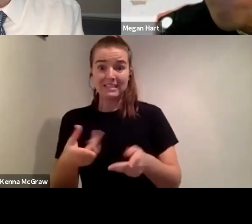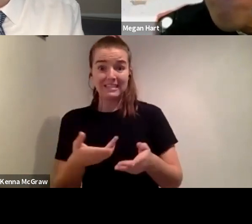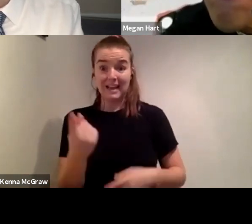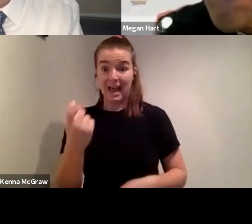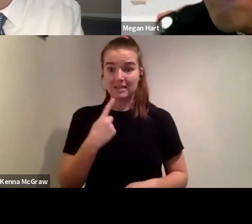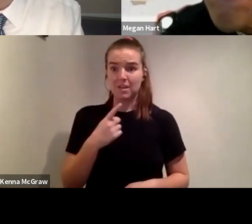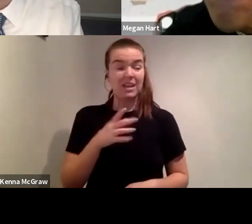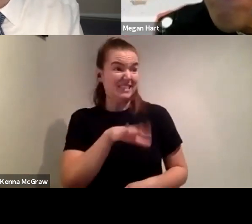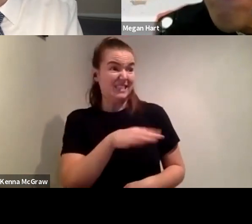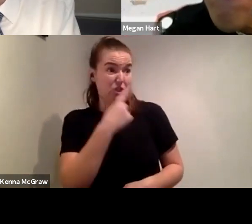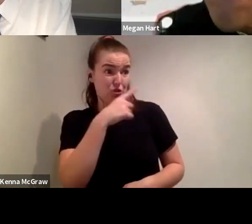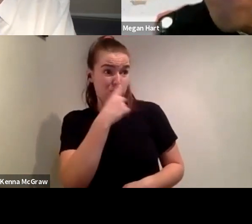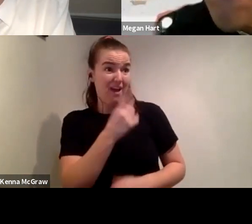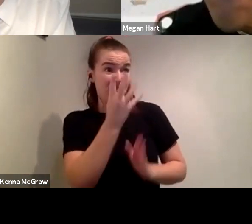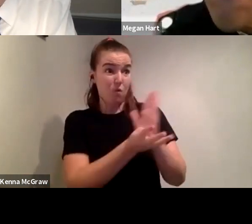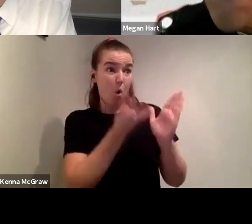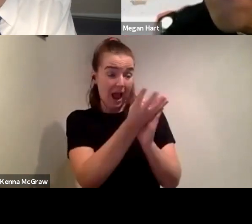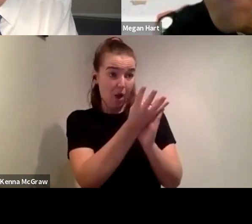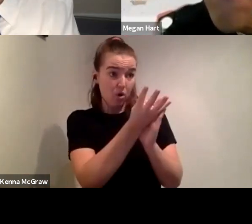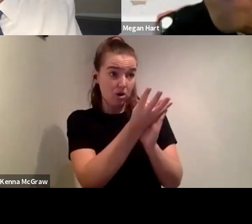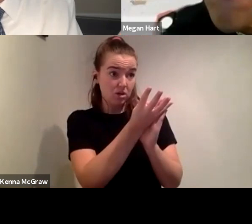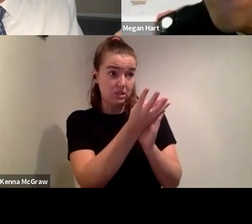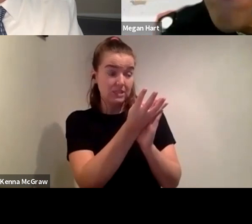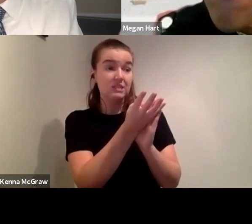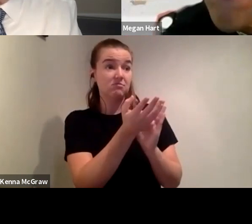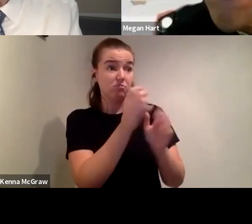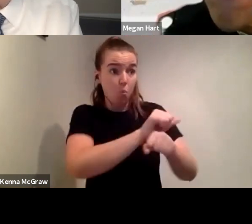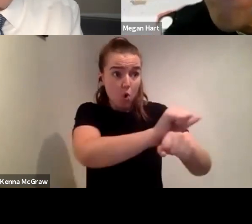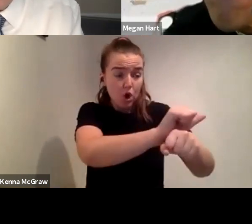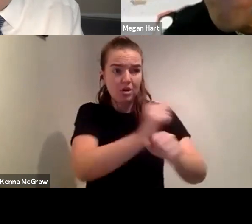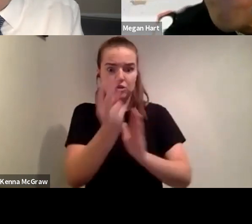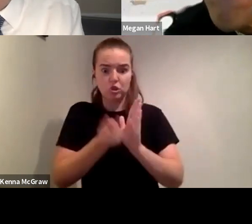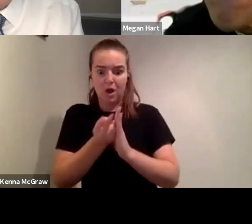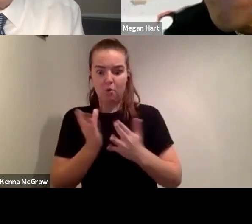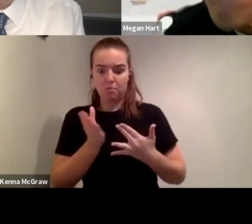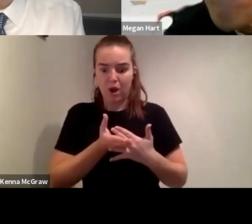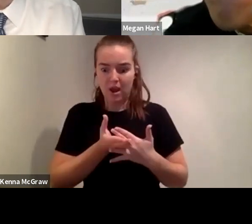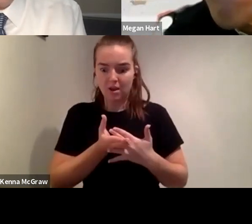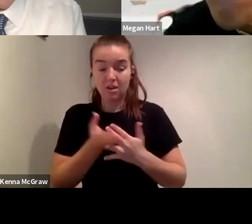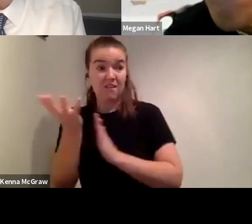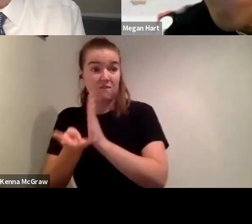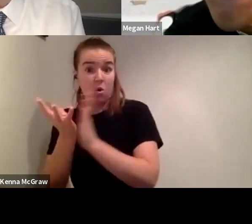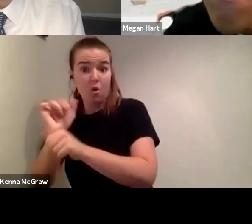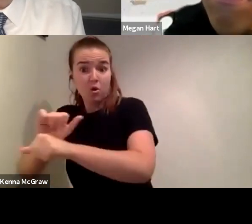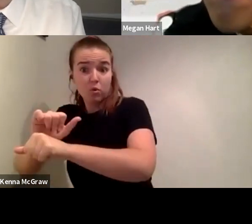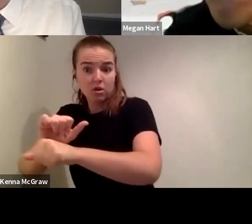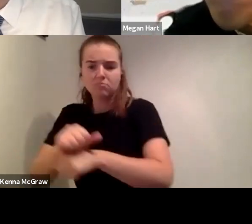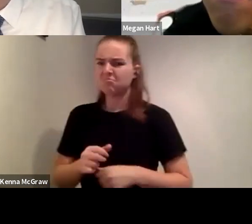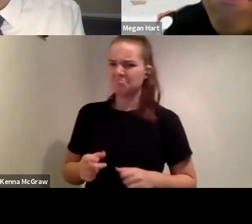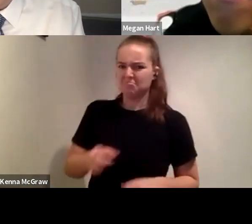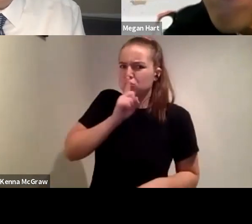We can do additional breaks in the morning or in the afternoon.